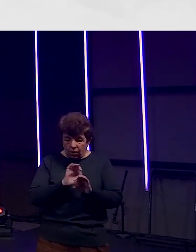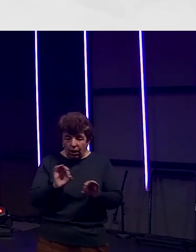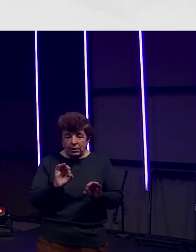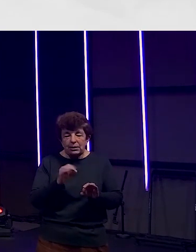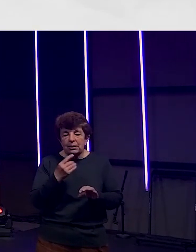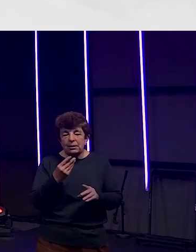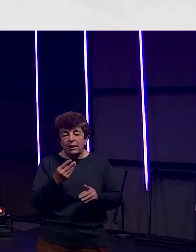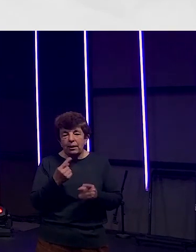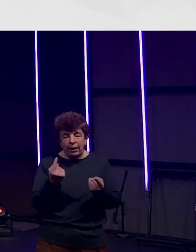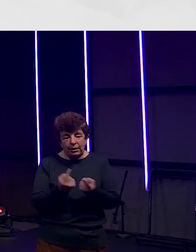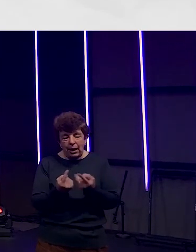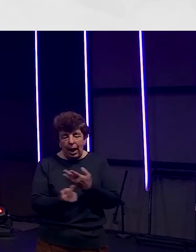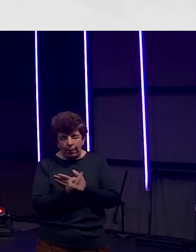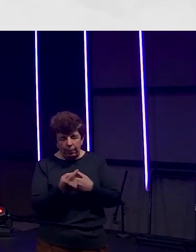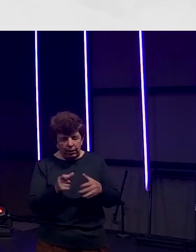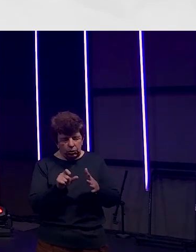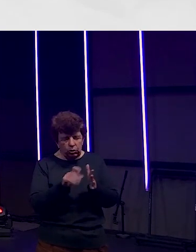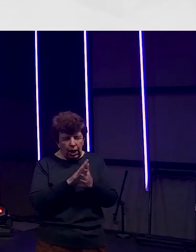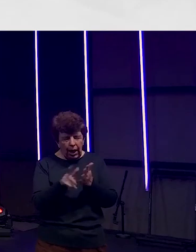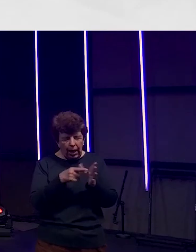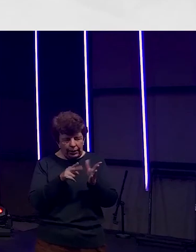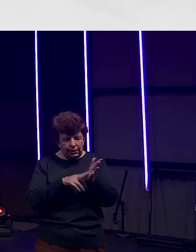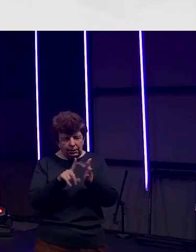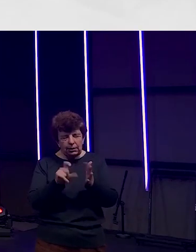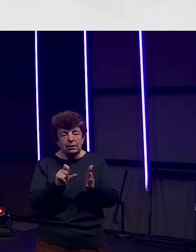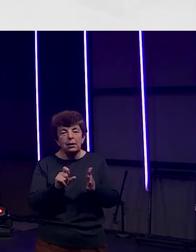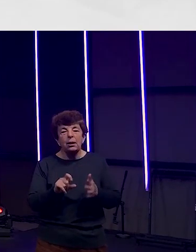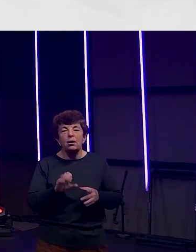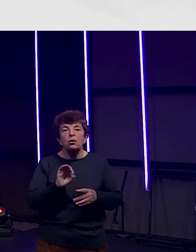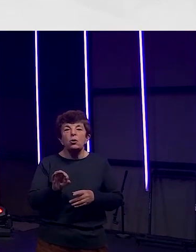chance I also want to quickly say don't over